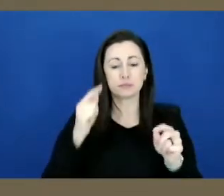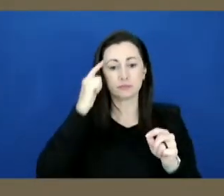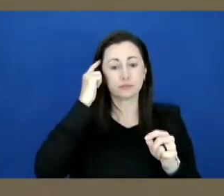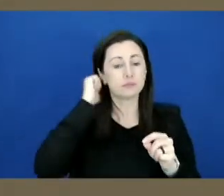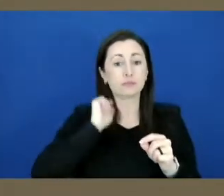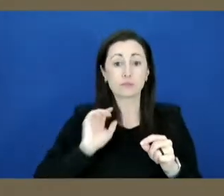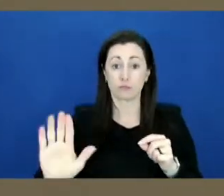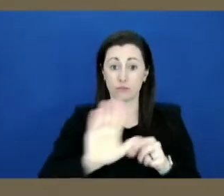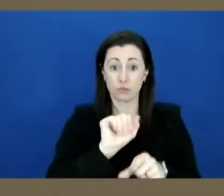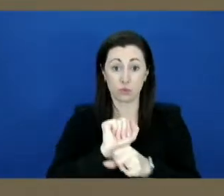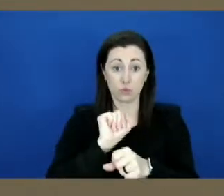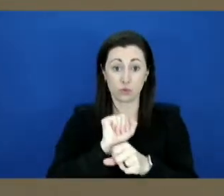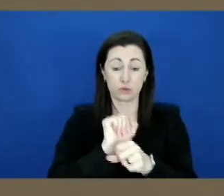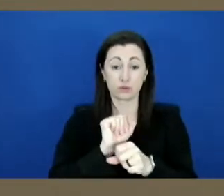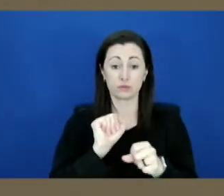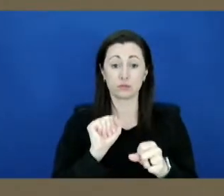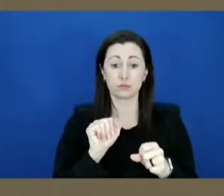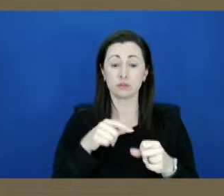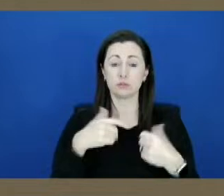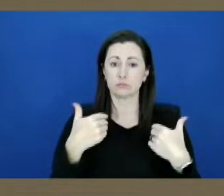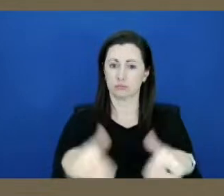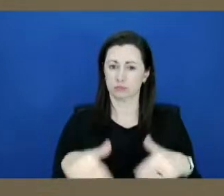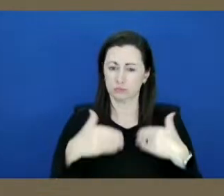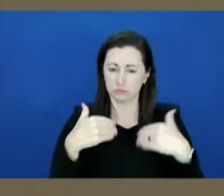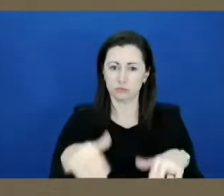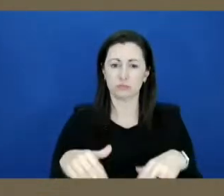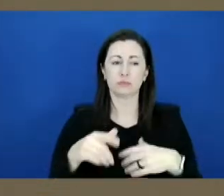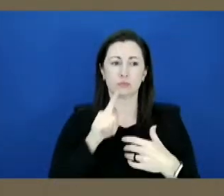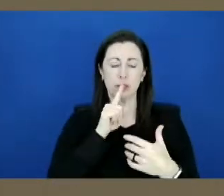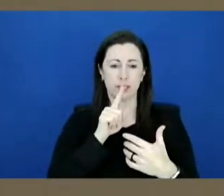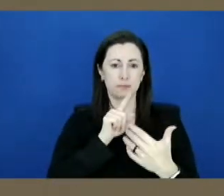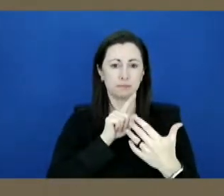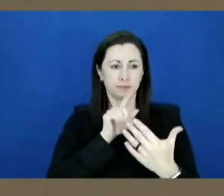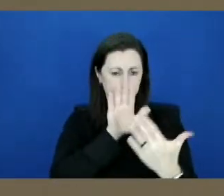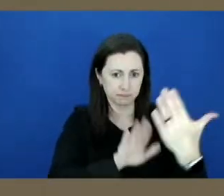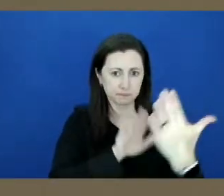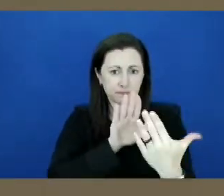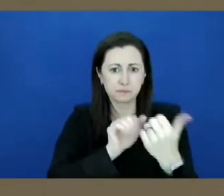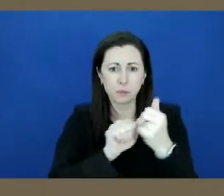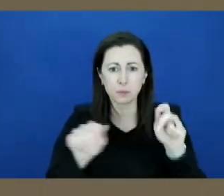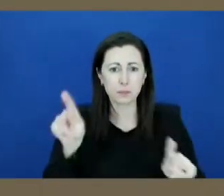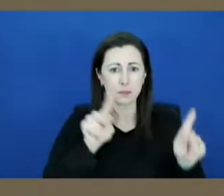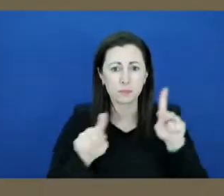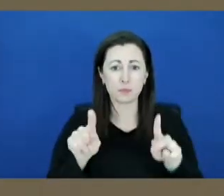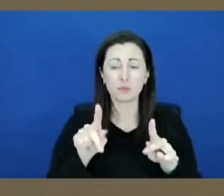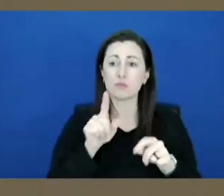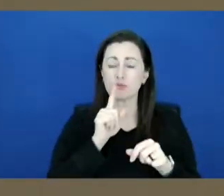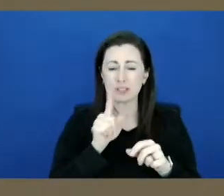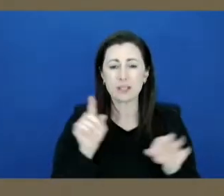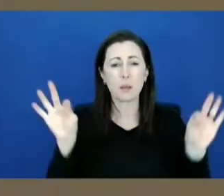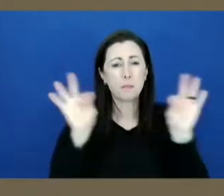ENTIRE COUNTY, BUT I THINK THE